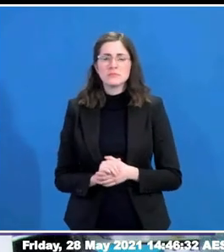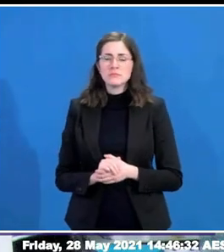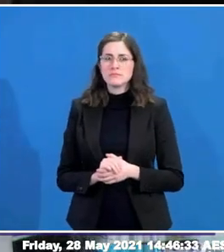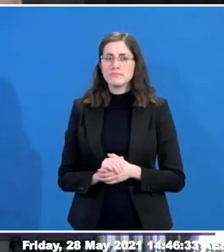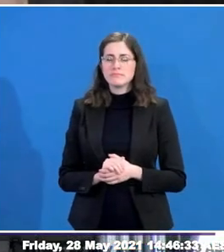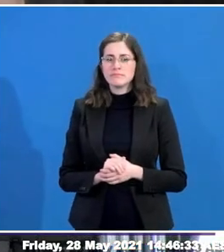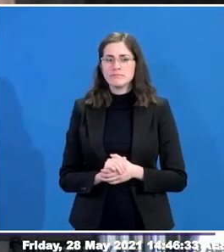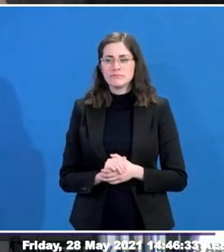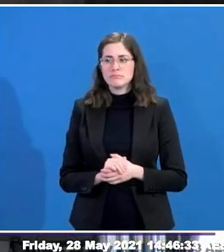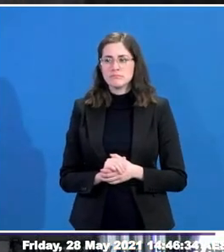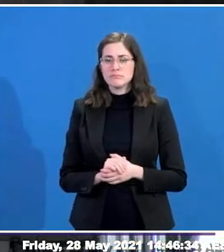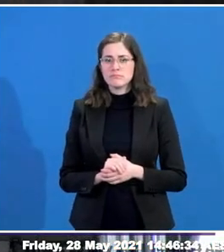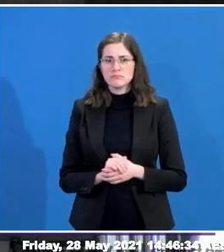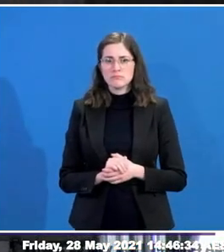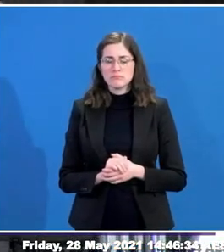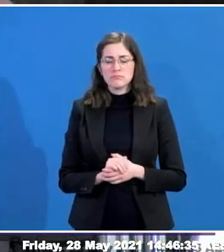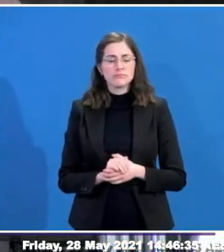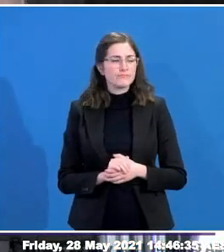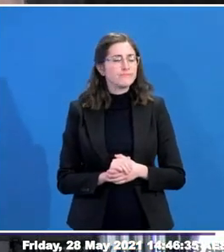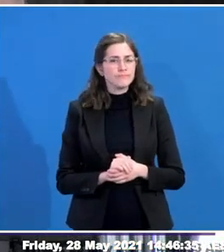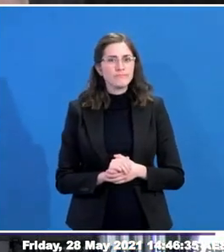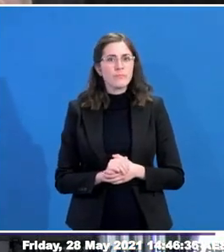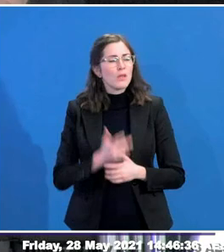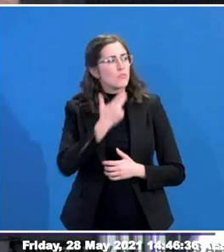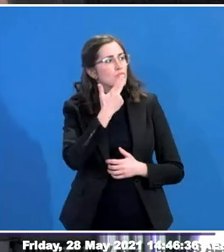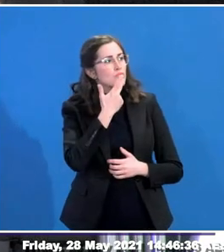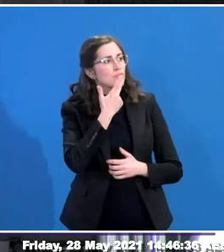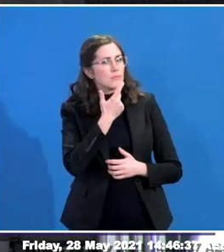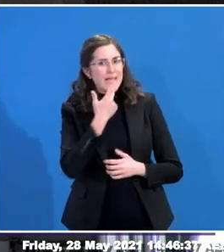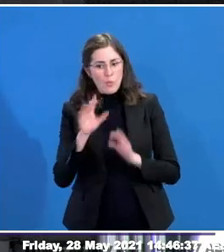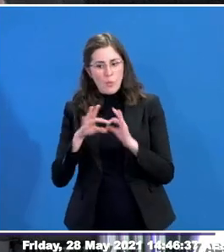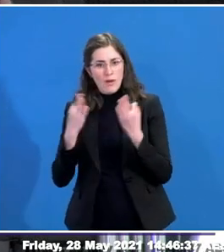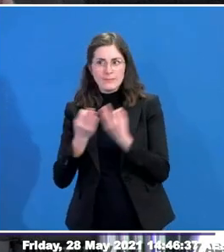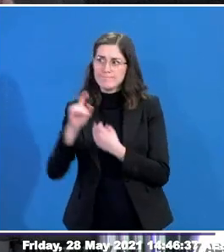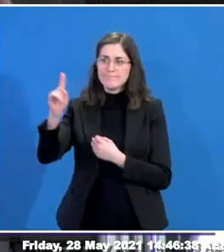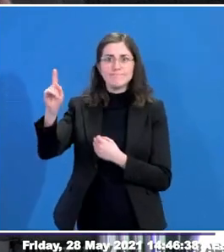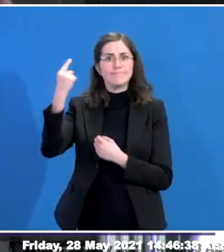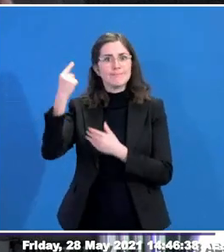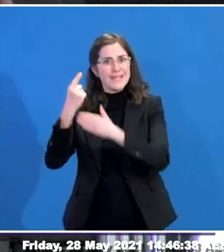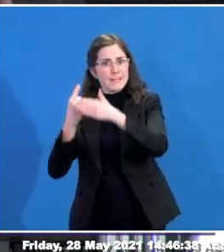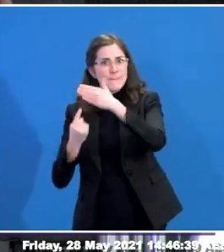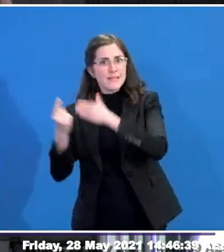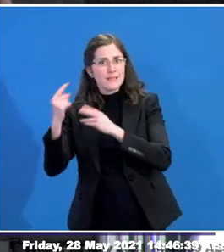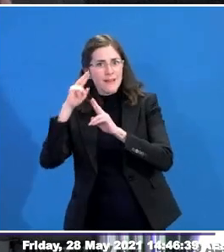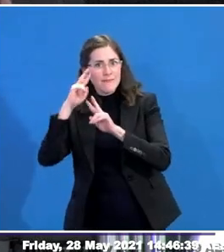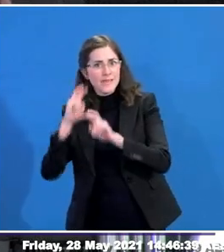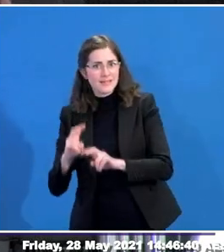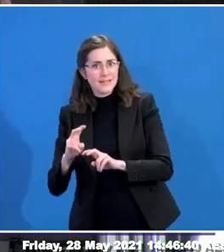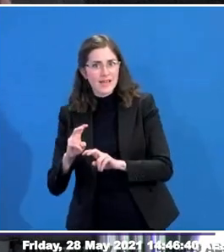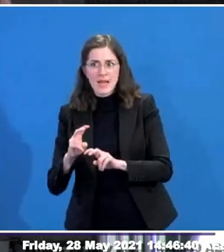The circumstances in which an independent investigator is engaged is in response generally to a reportable incident; is that right?